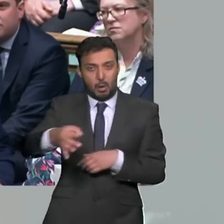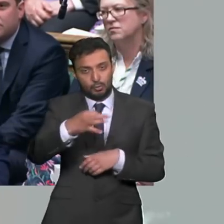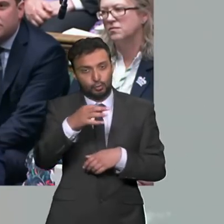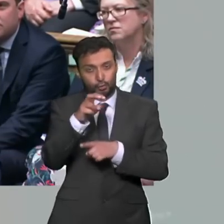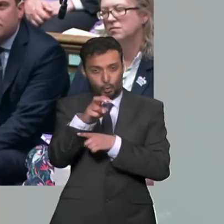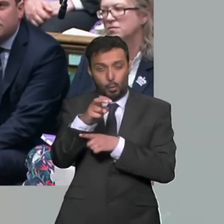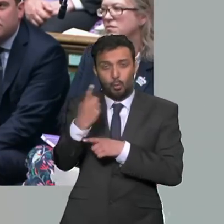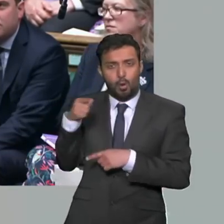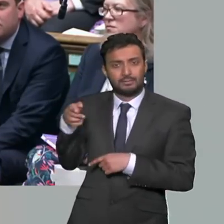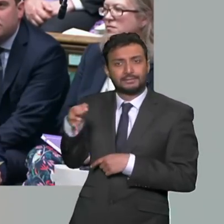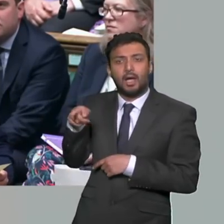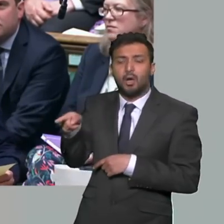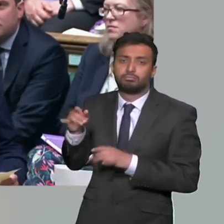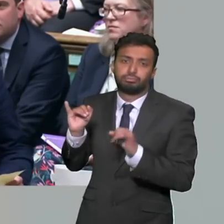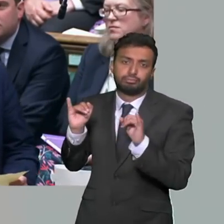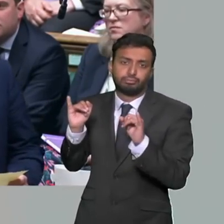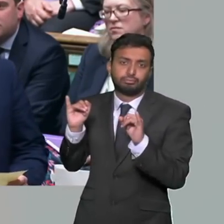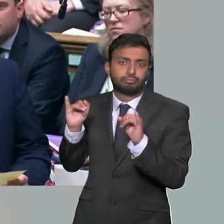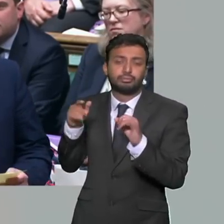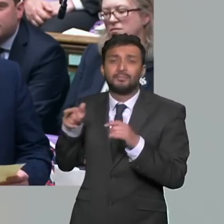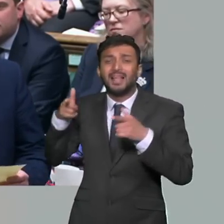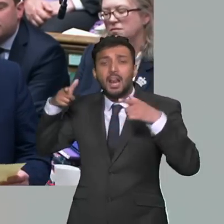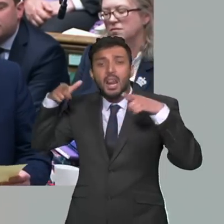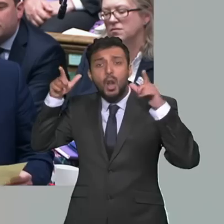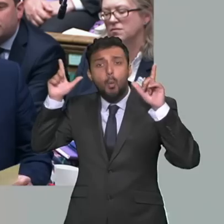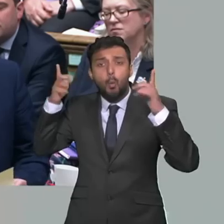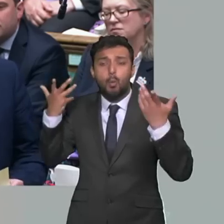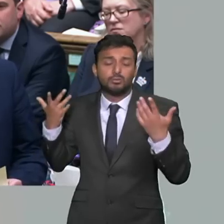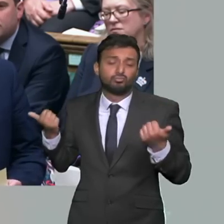rogue and absent landlords who are only too happy to let shops sit empty and historically